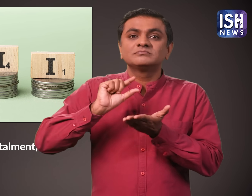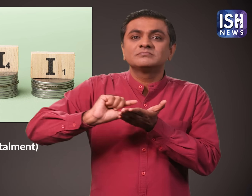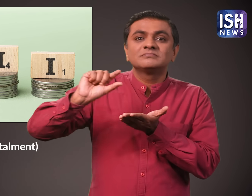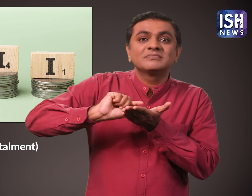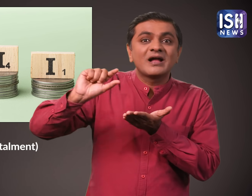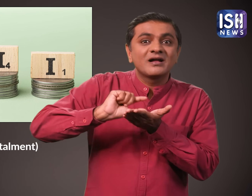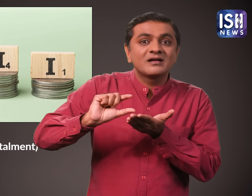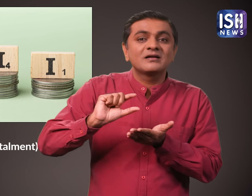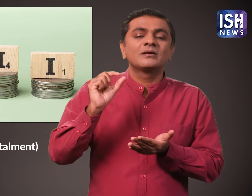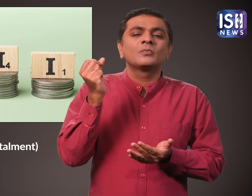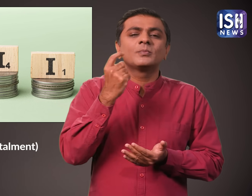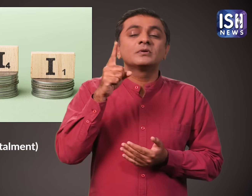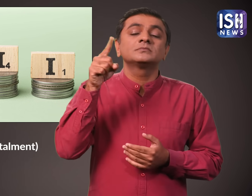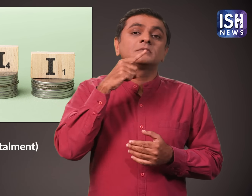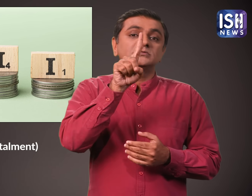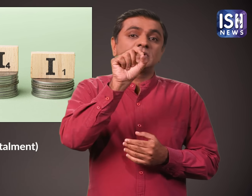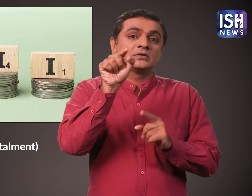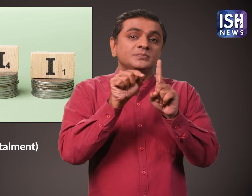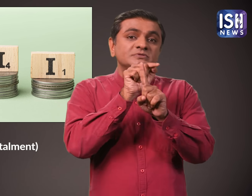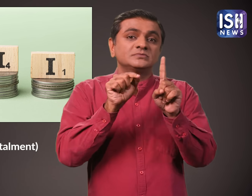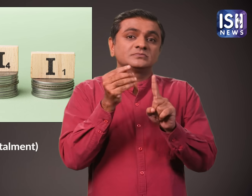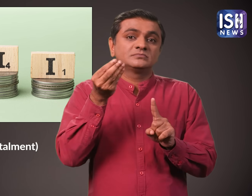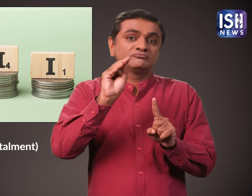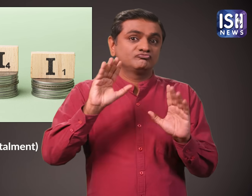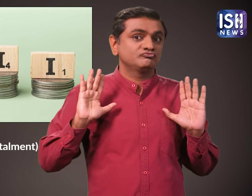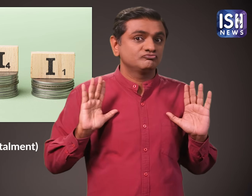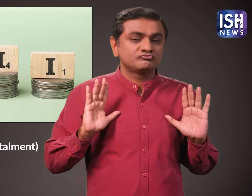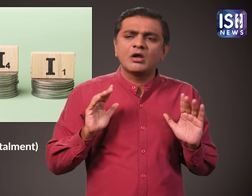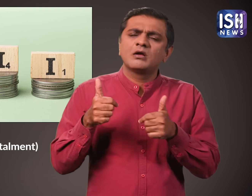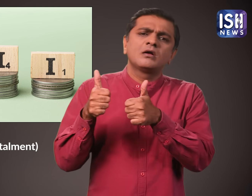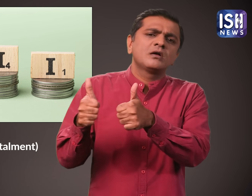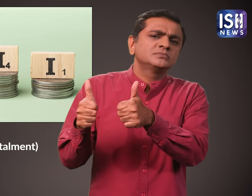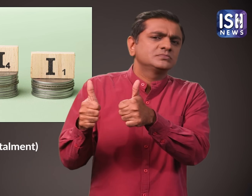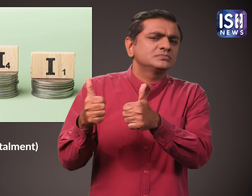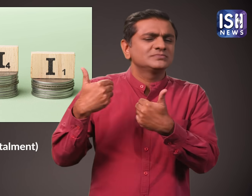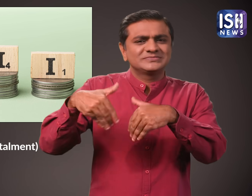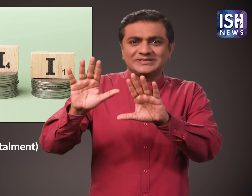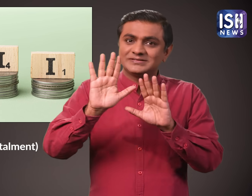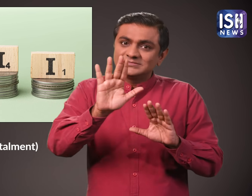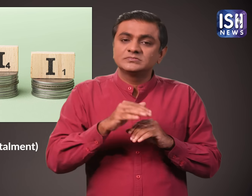It carries interest rate at 10% per year.